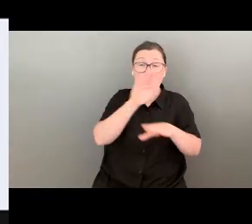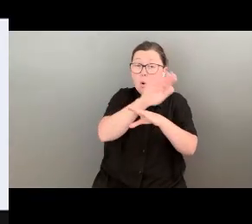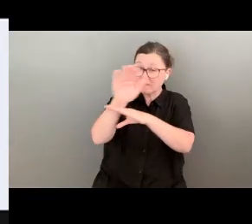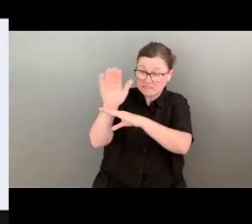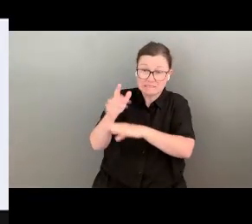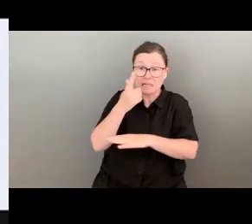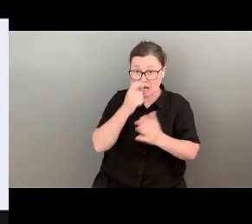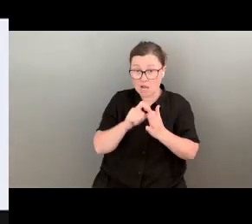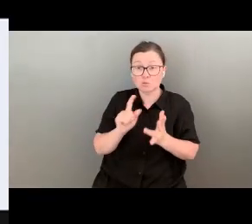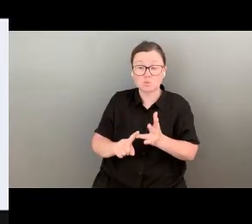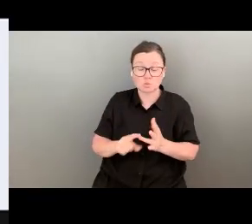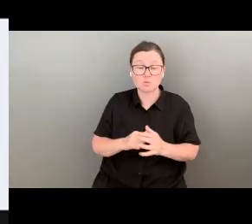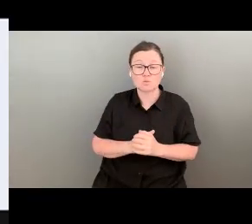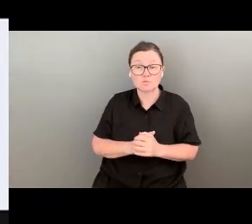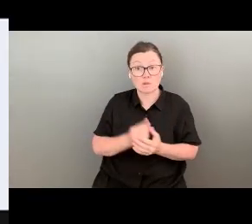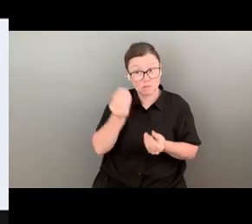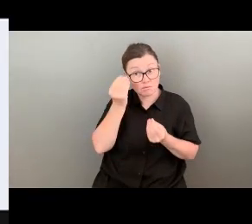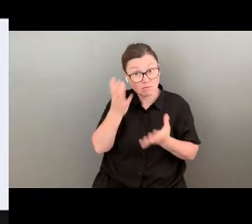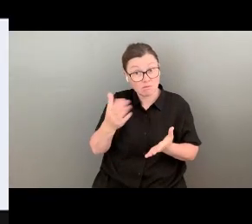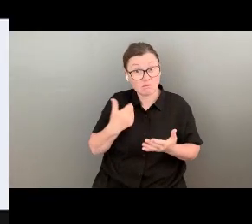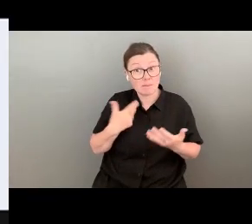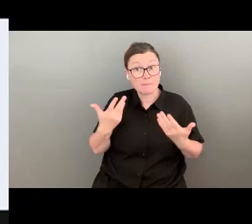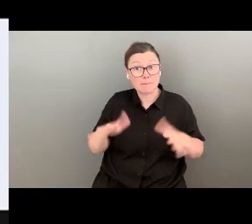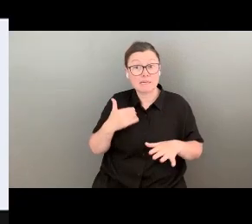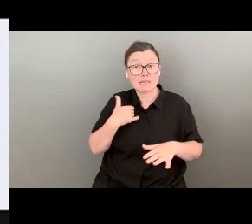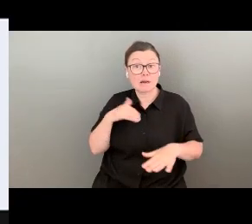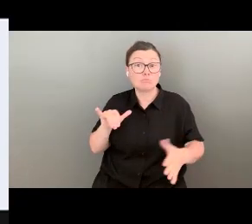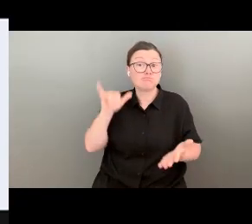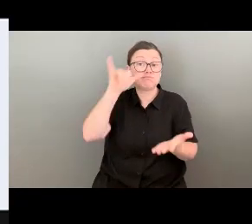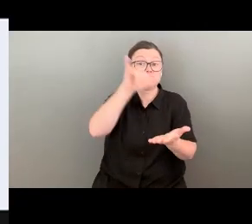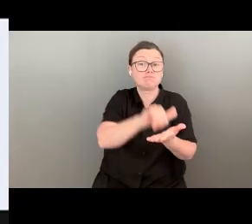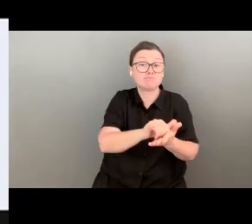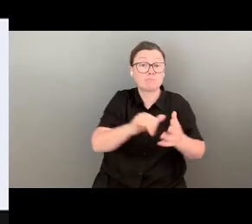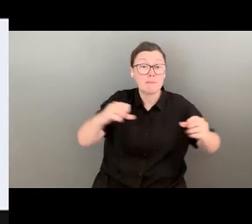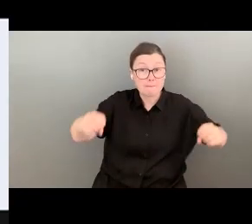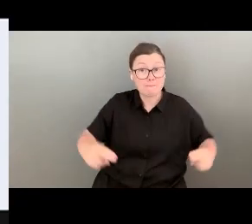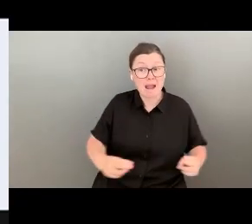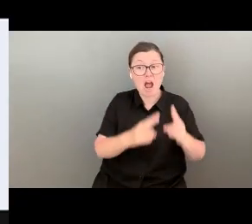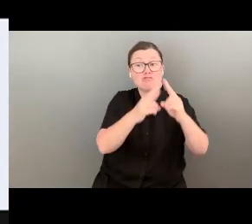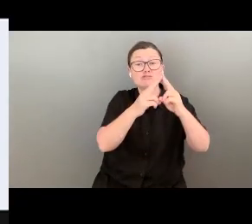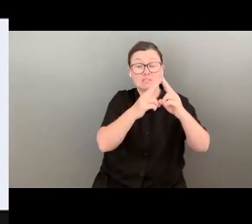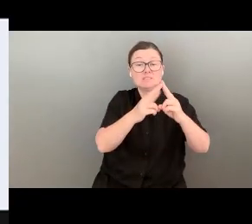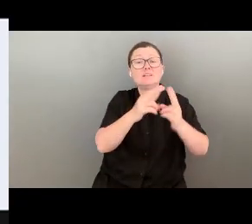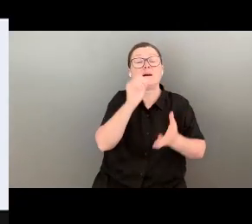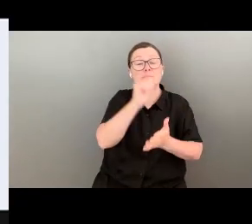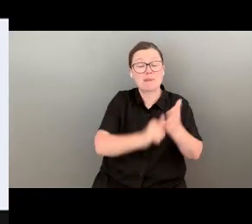Although I, I do feel that I need to repeat this study tour at some point in the future when I have a bit more money.